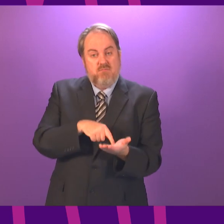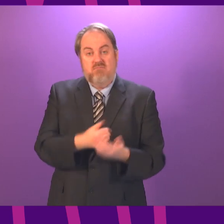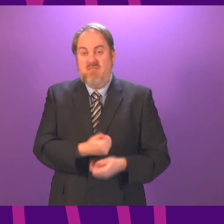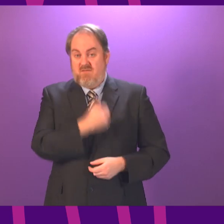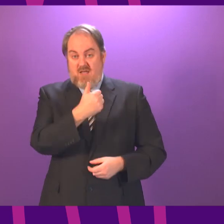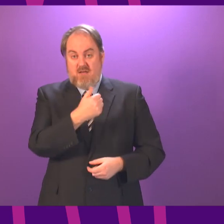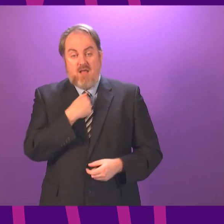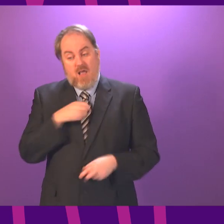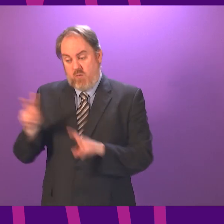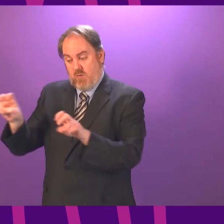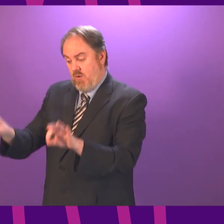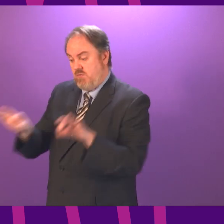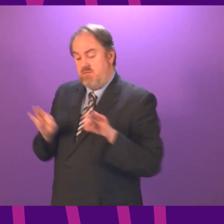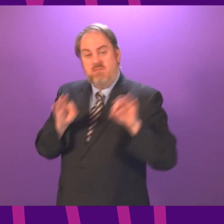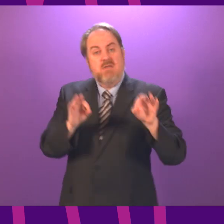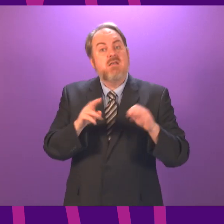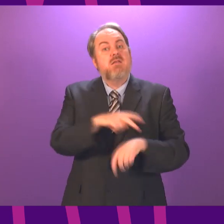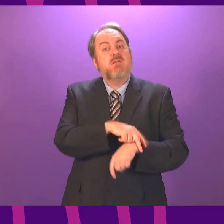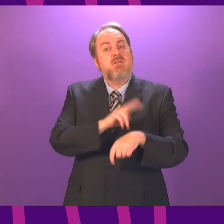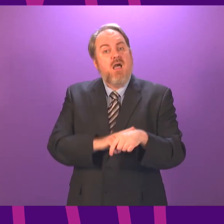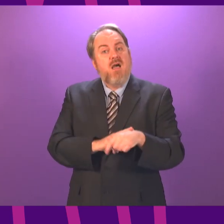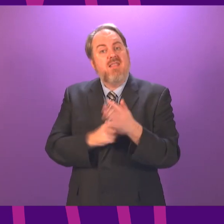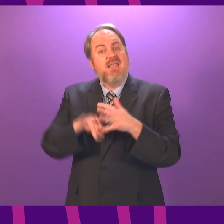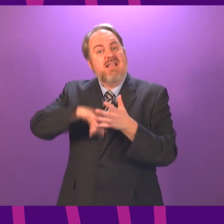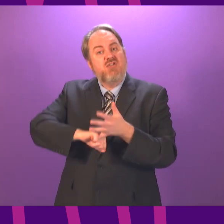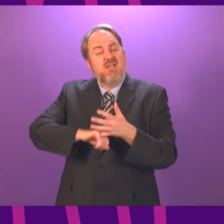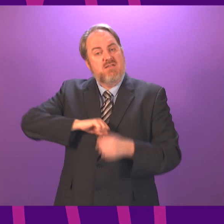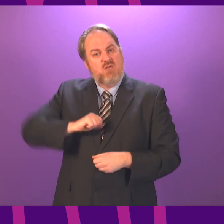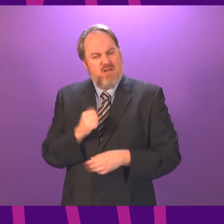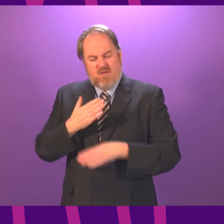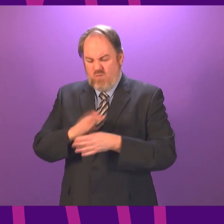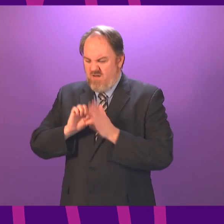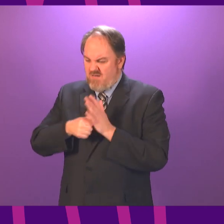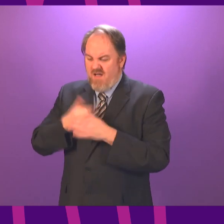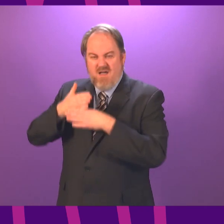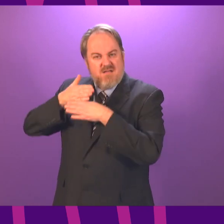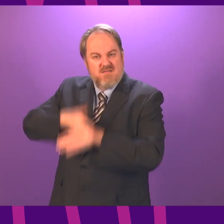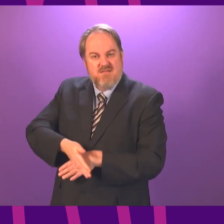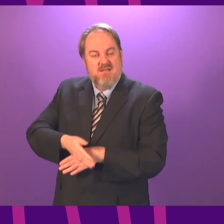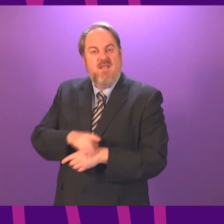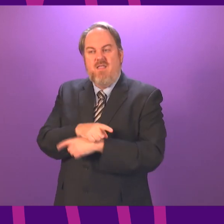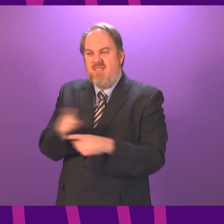“Staff across the NHS and Scottish Government have worked hard, in challenging circumstances” and that “The Scottish Government and NHS ... responded quickly”.